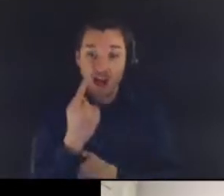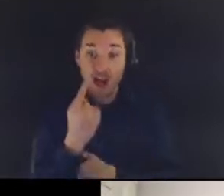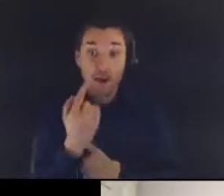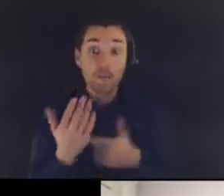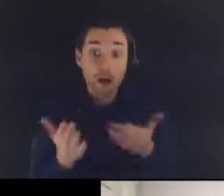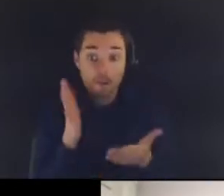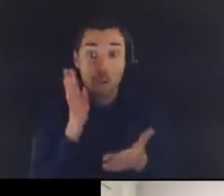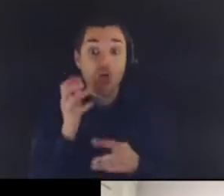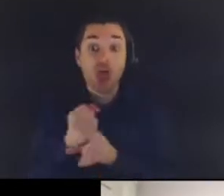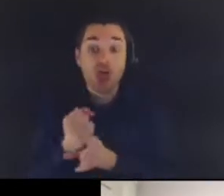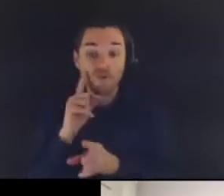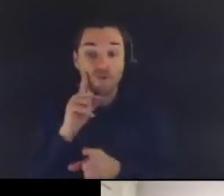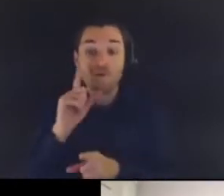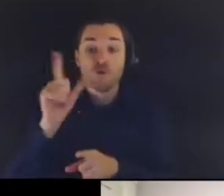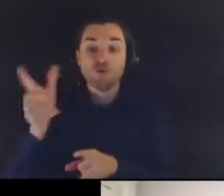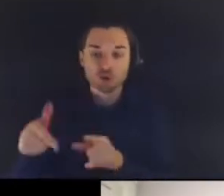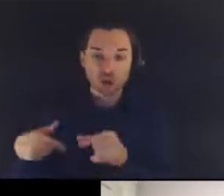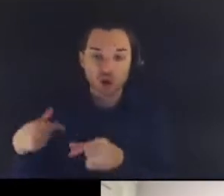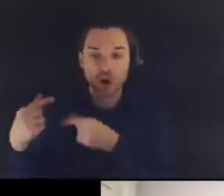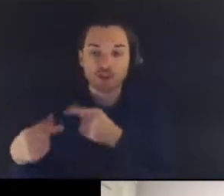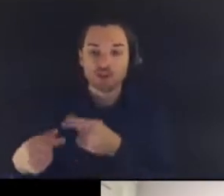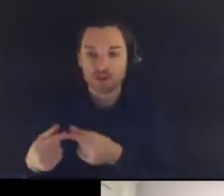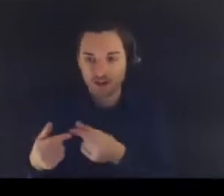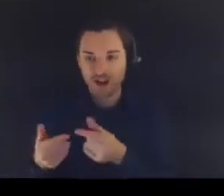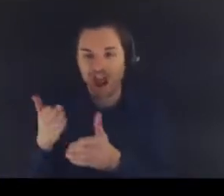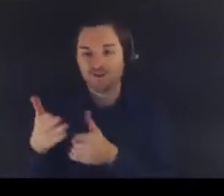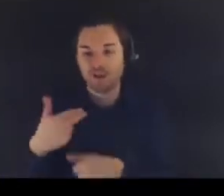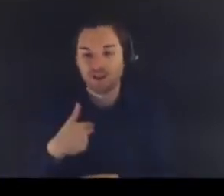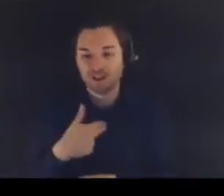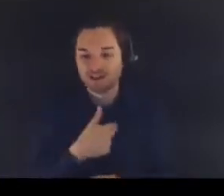get involved at Illimitable.org.